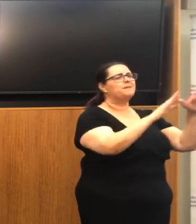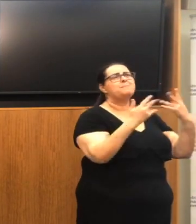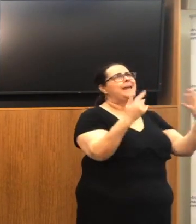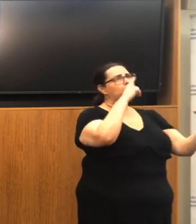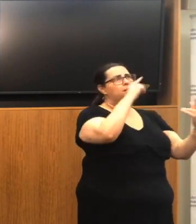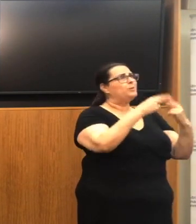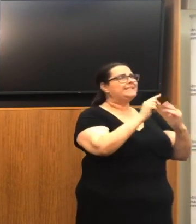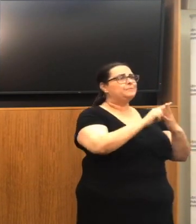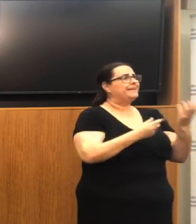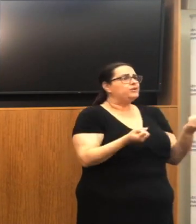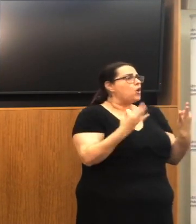are deprived of.